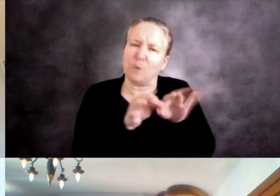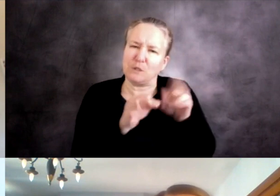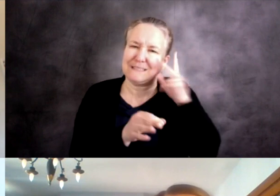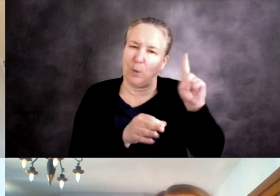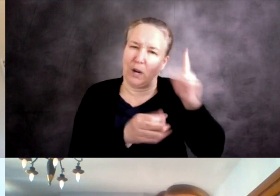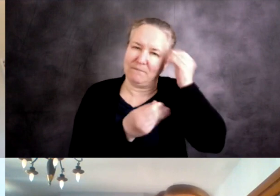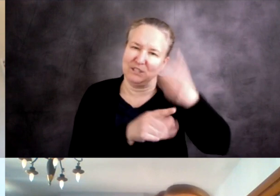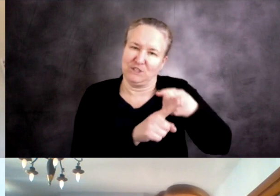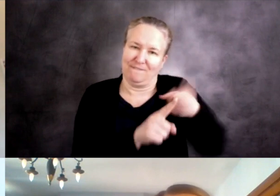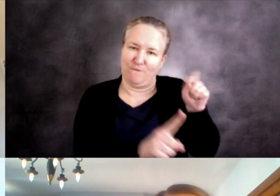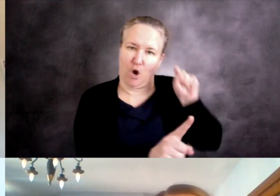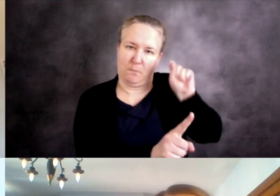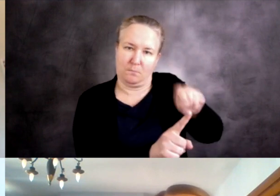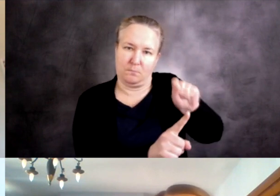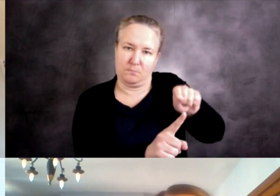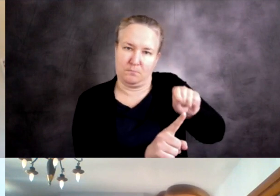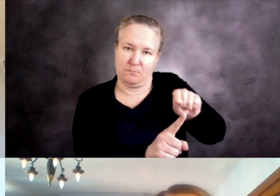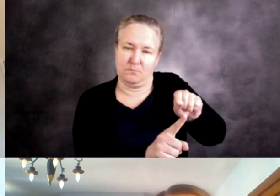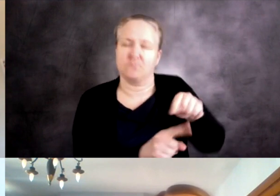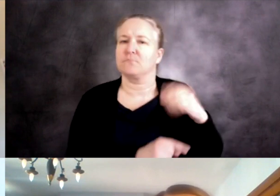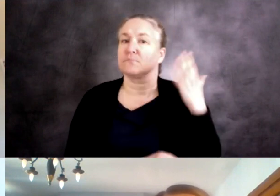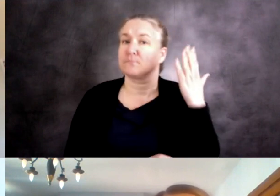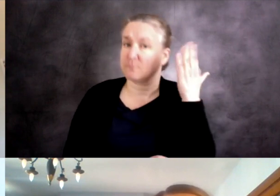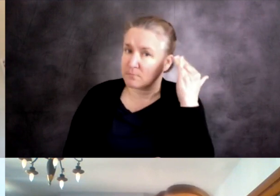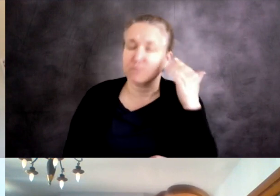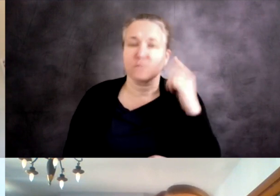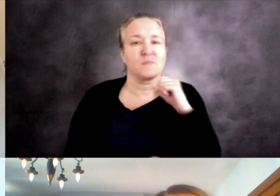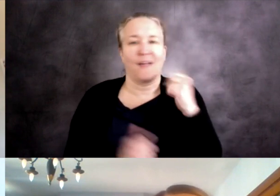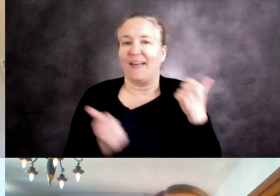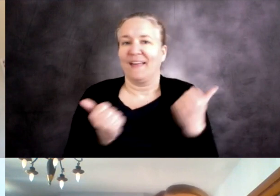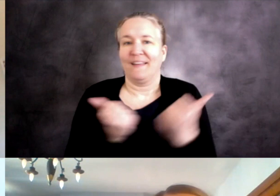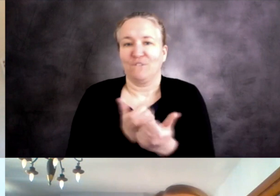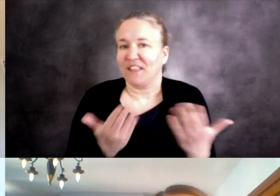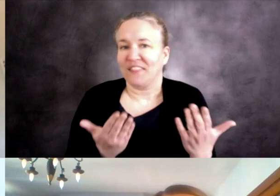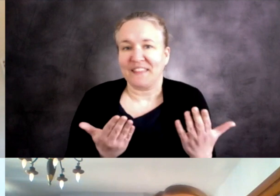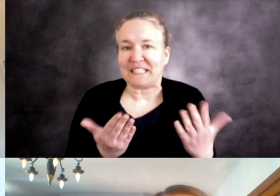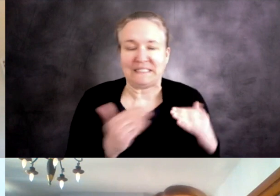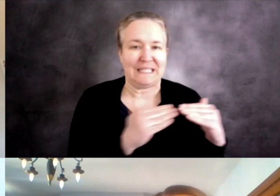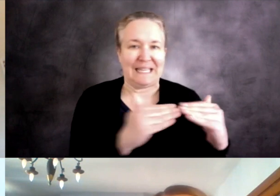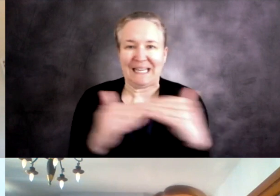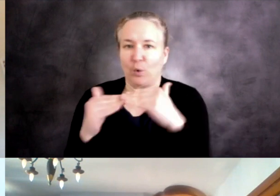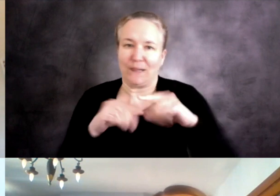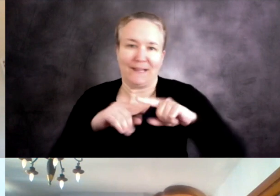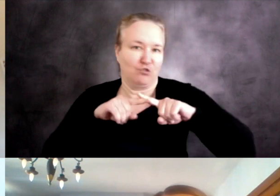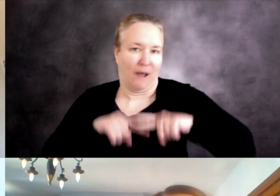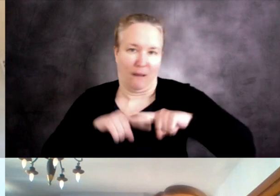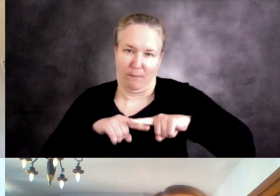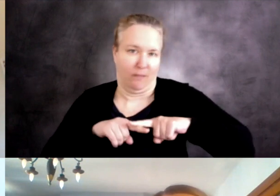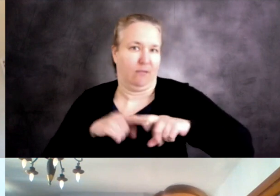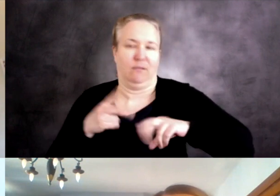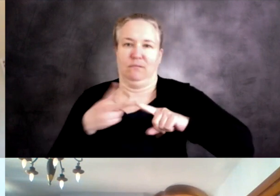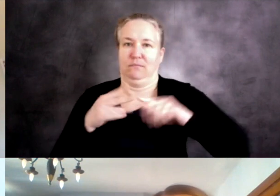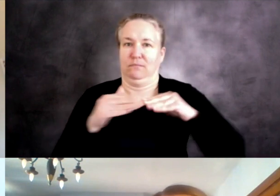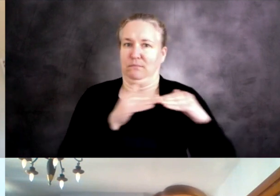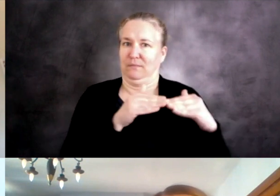information is coming from because not everything is equally reliable or equally persuasive and the